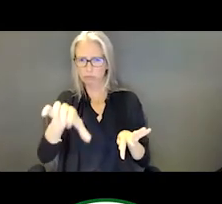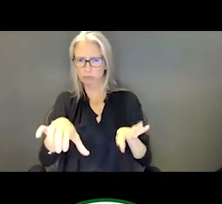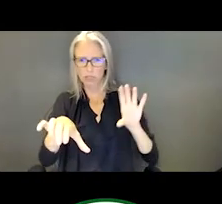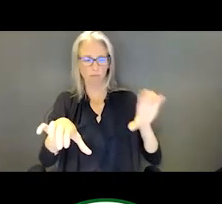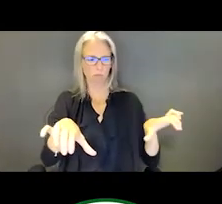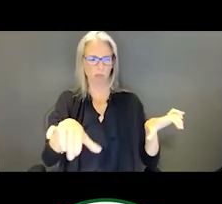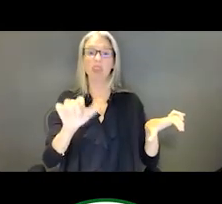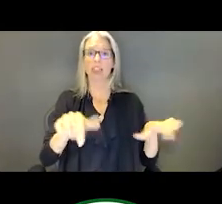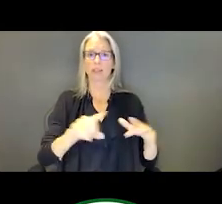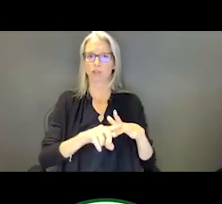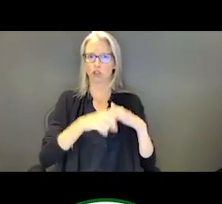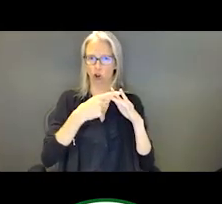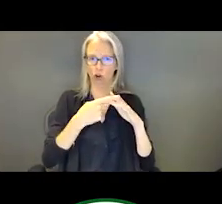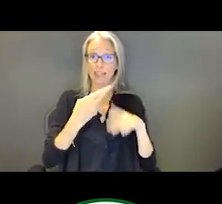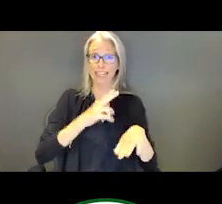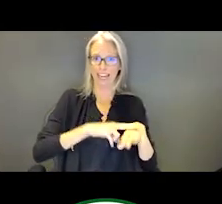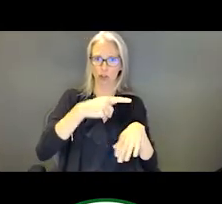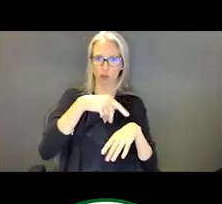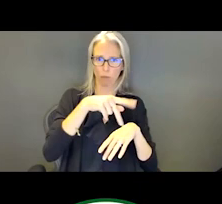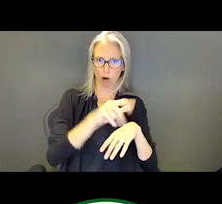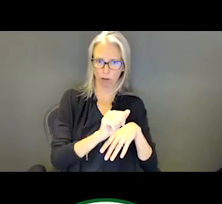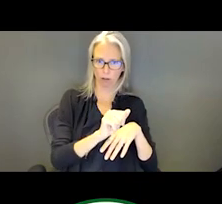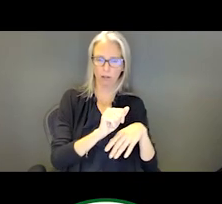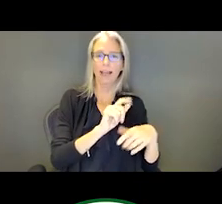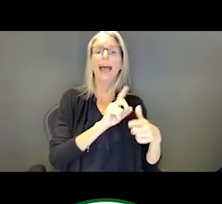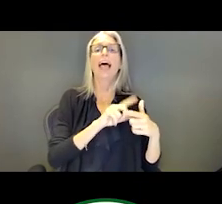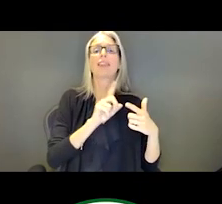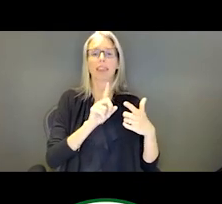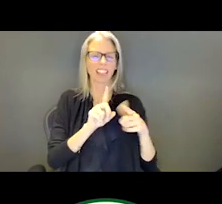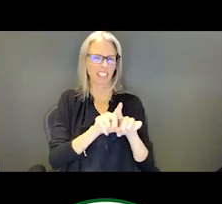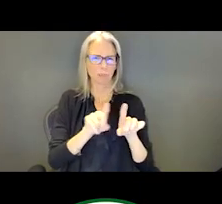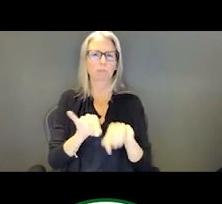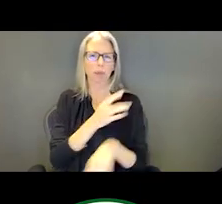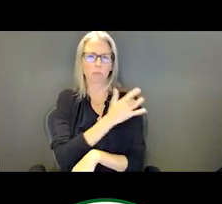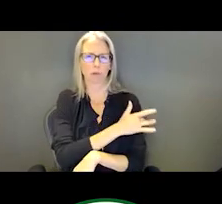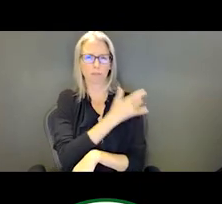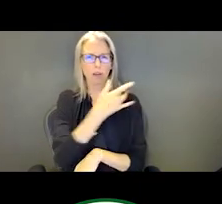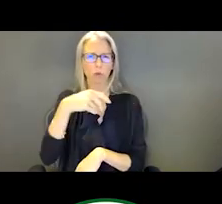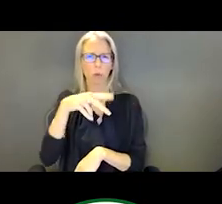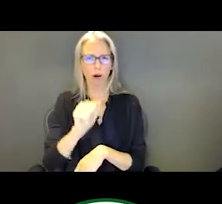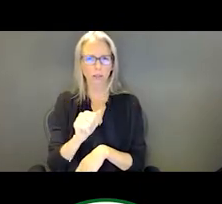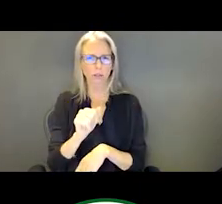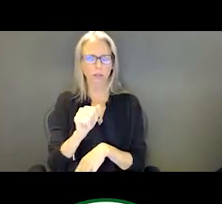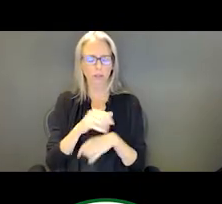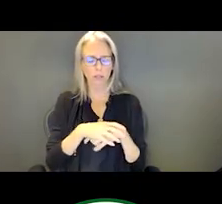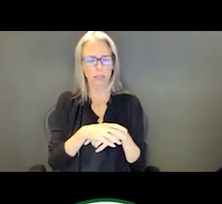our national parks were There originally started back at the same time as our dominion was being founded in the 1,008 hundreds. And when these fellow surveyors were travelling along and coming into the Rocky Mountain area and they found the Kay and Basin and they started to realize that it was really important to set aside.